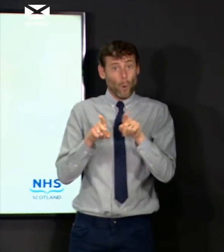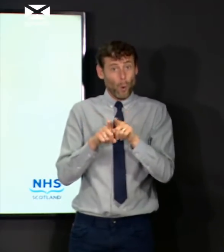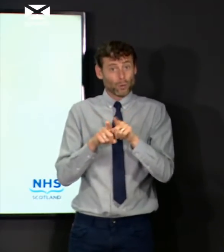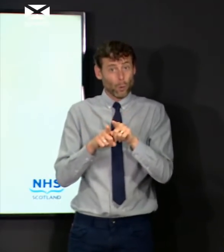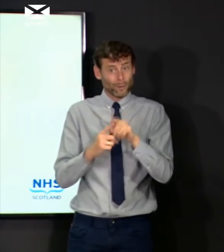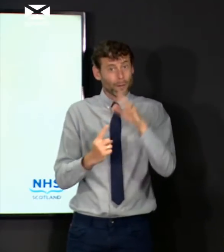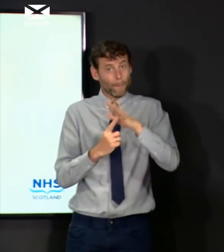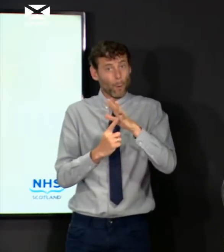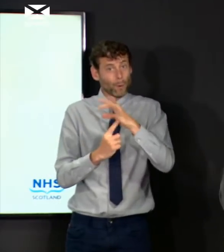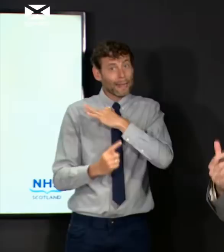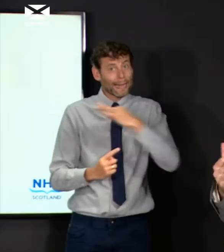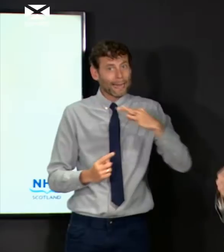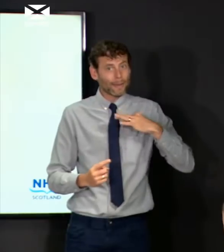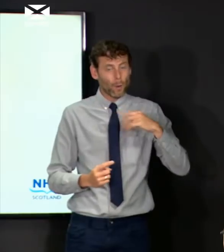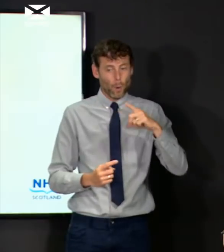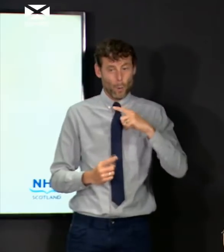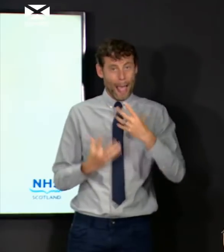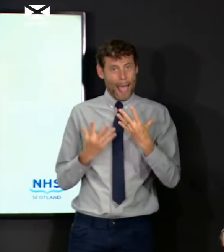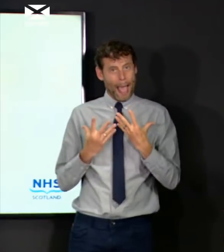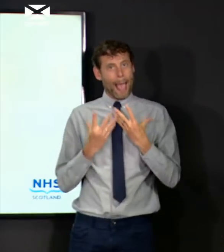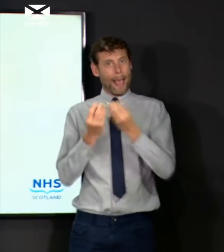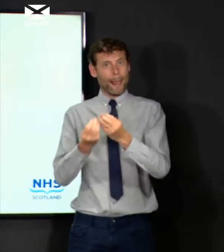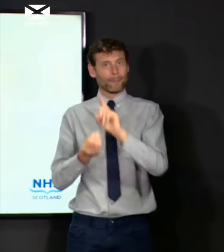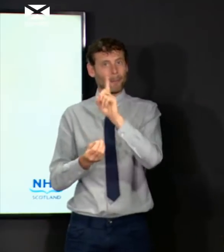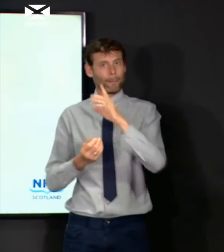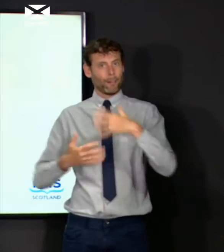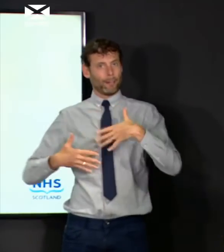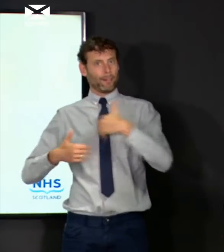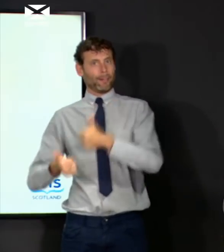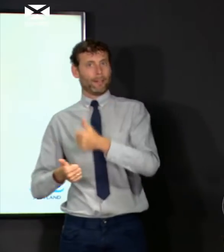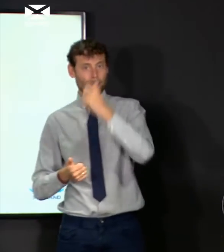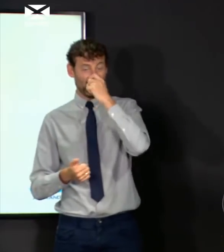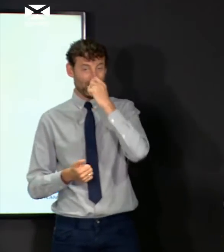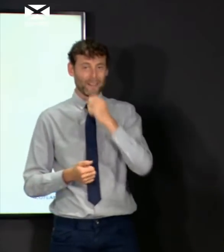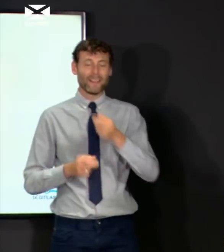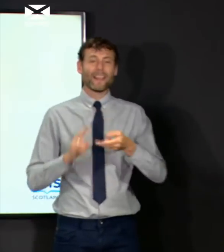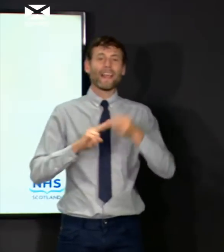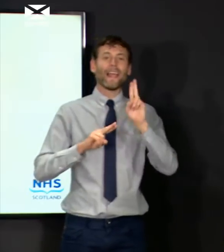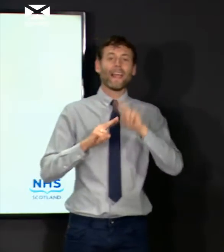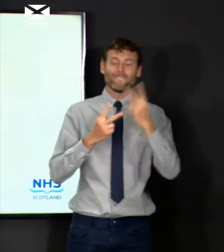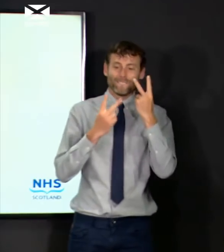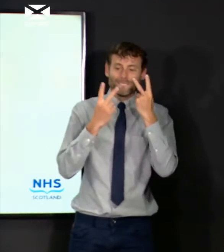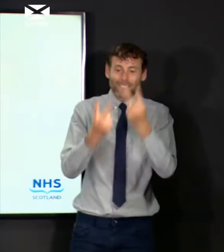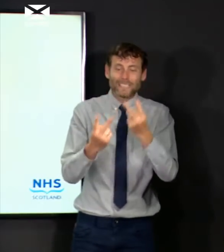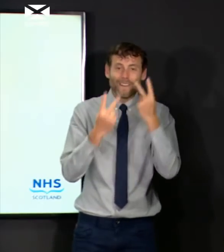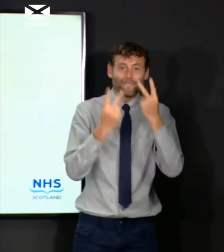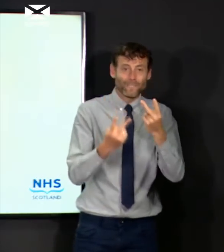hospital patients and care residents. We get fewer falls, we get fewer infections generally,